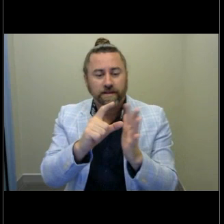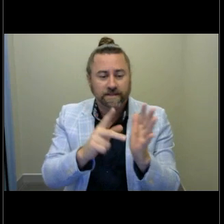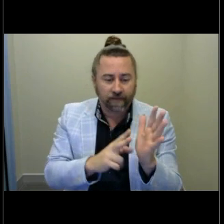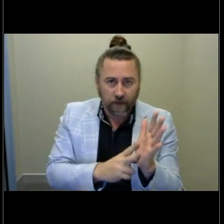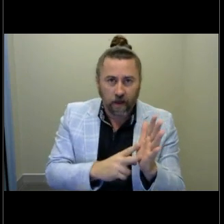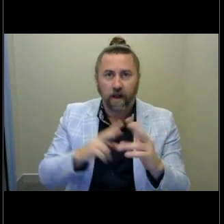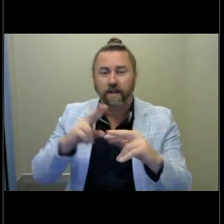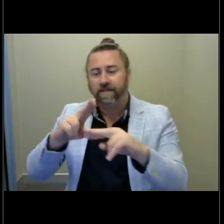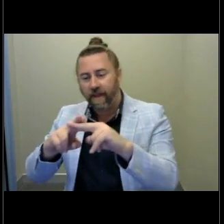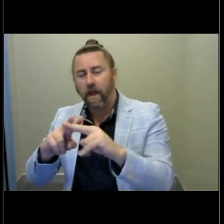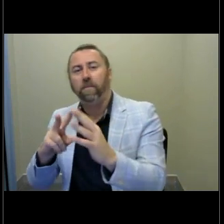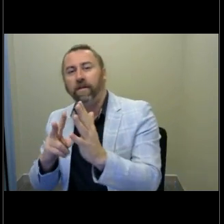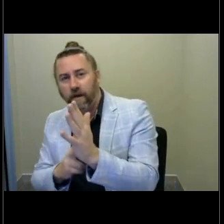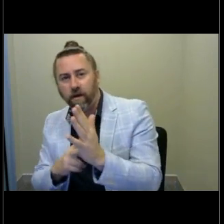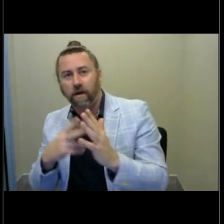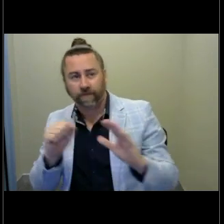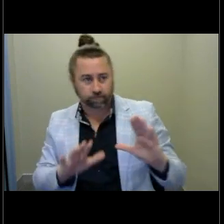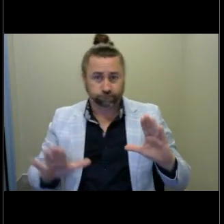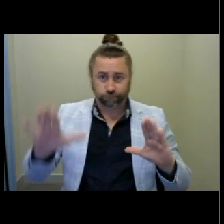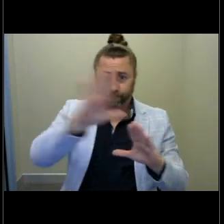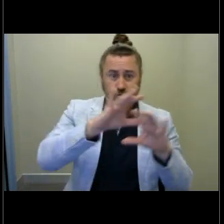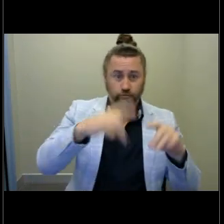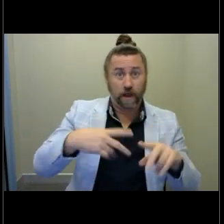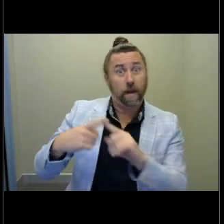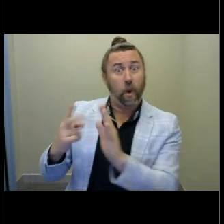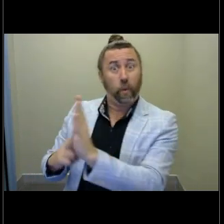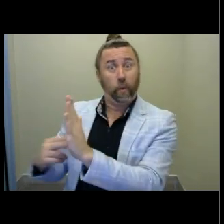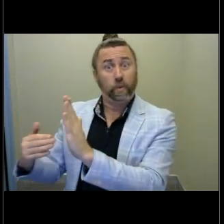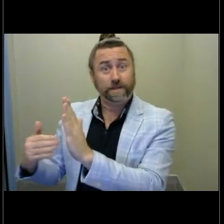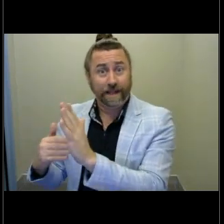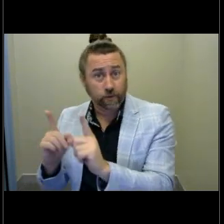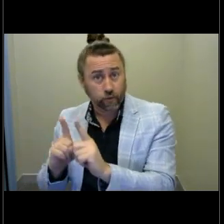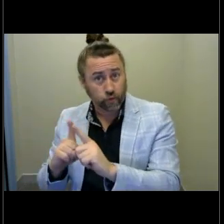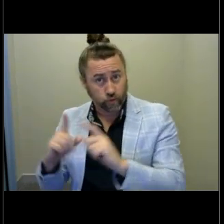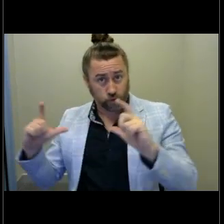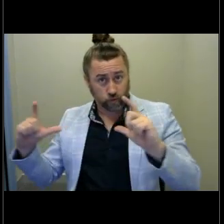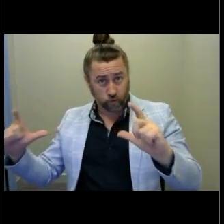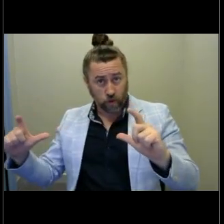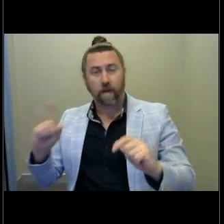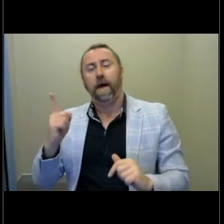as in New Zealand but my information will be focused on Legal Aid Queensland services